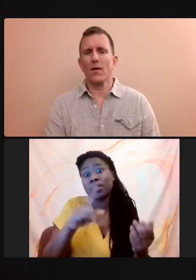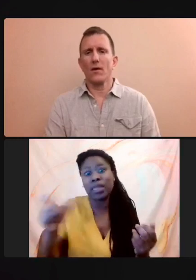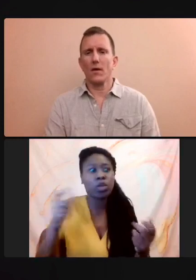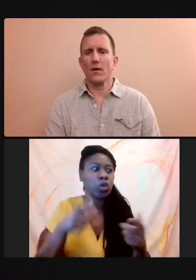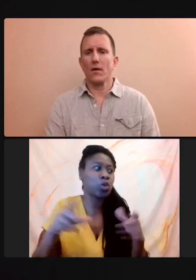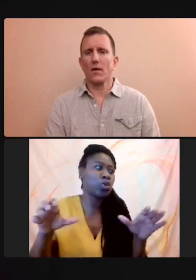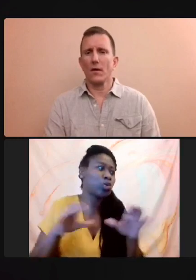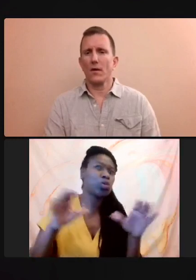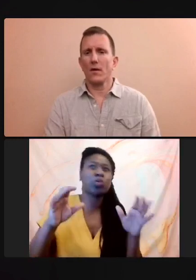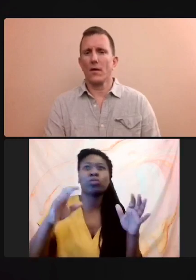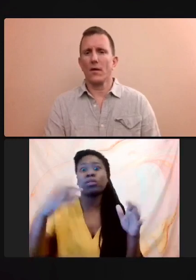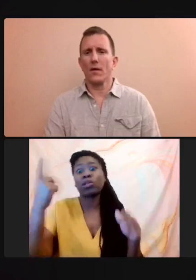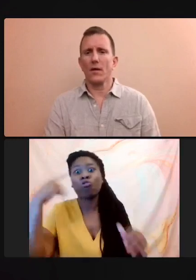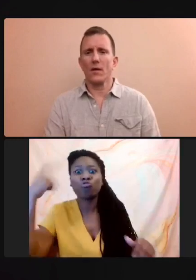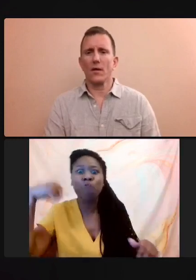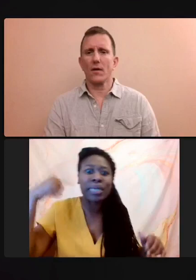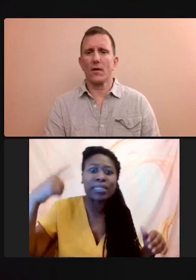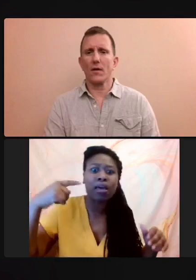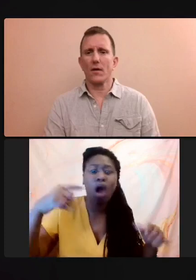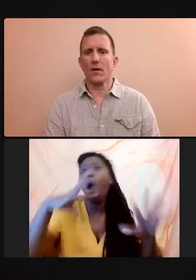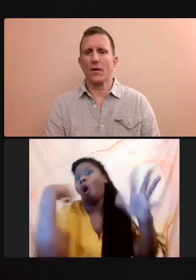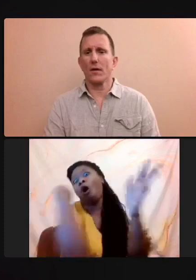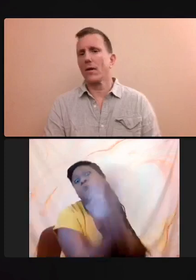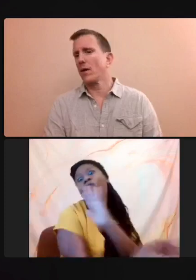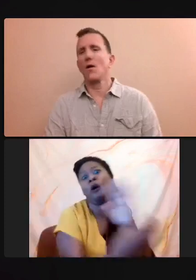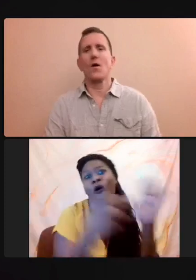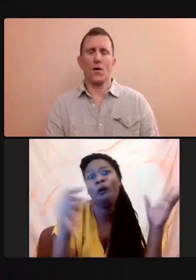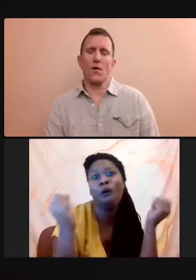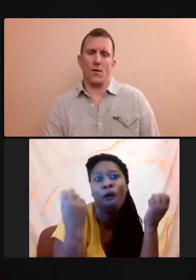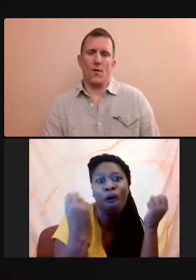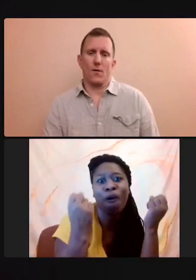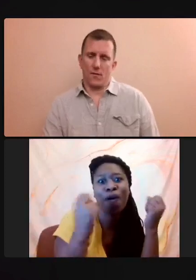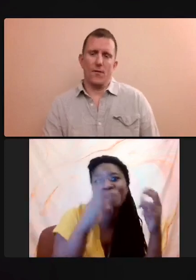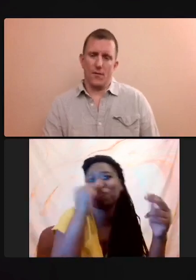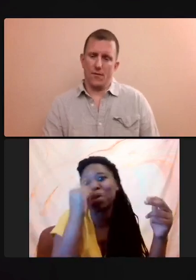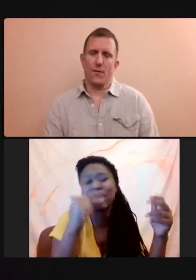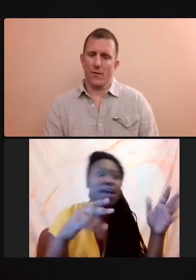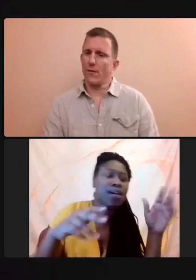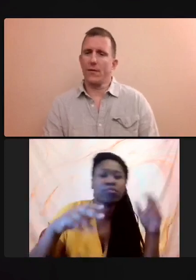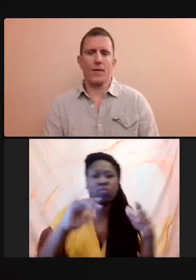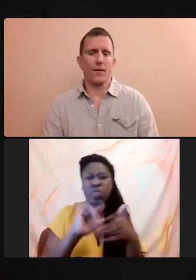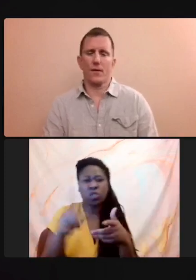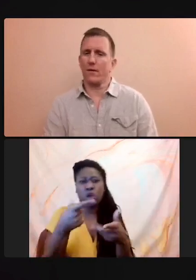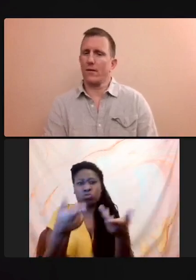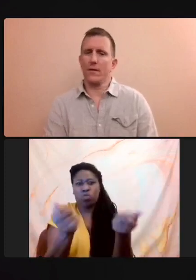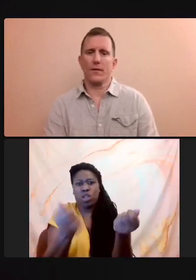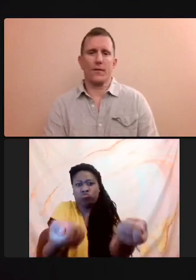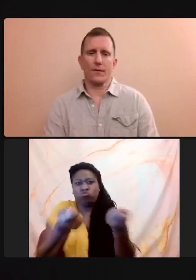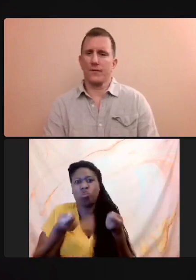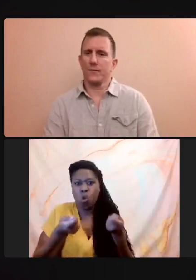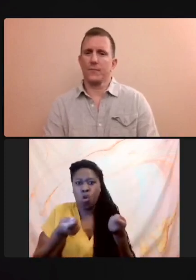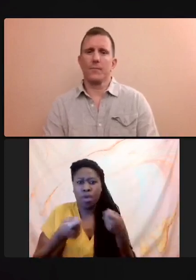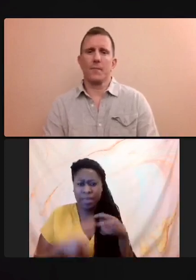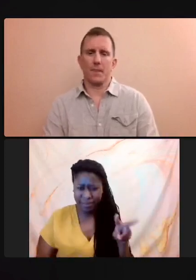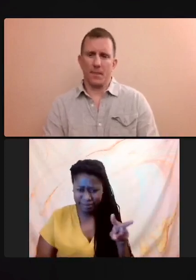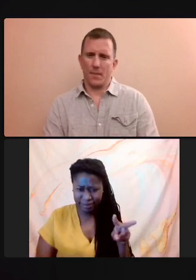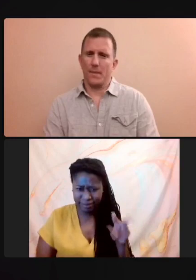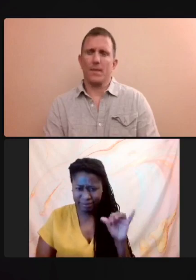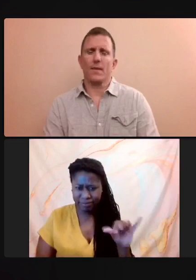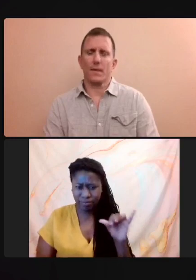But all of a sudden, let it be a person who's not a native sign, a hearing person. All of a sudden that becomes the icing on the cake. And it's an attractive to the eye.